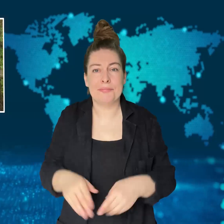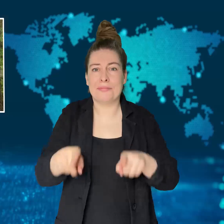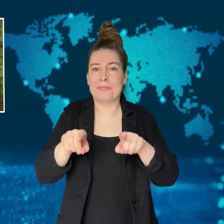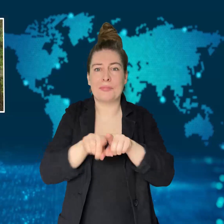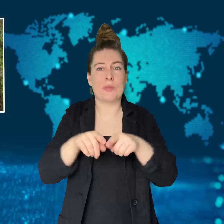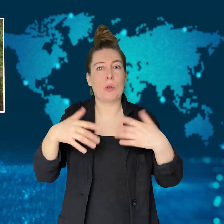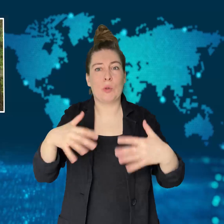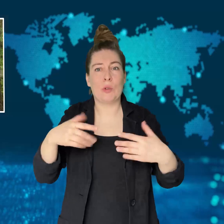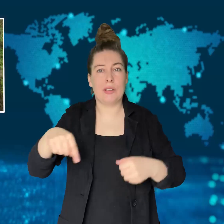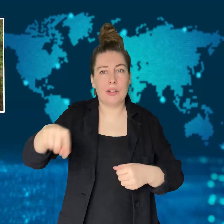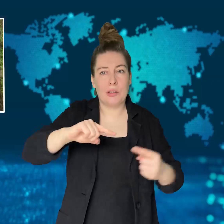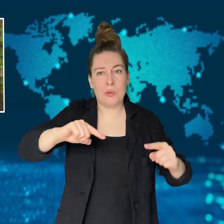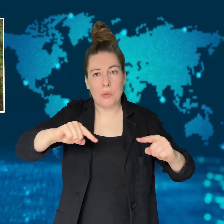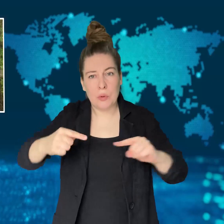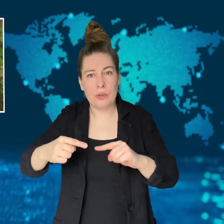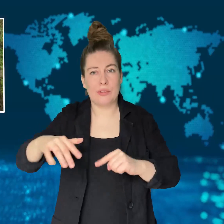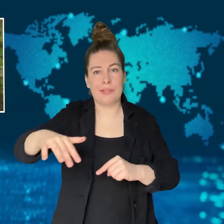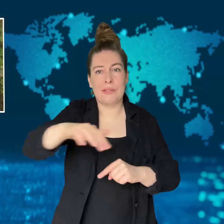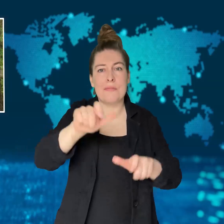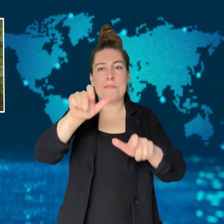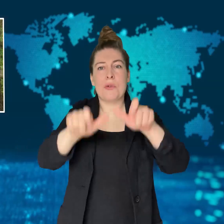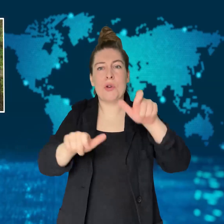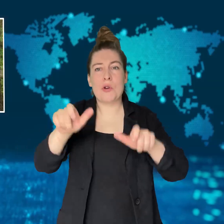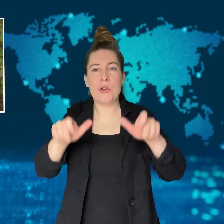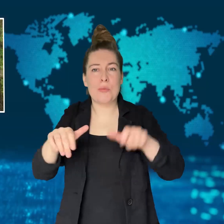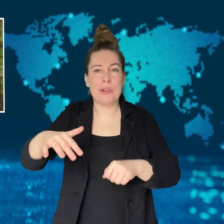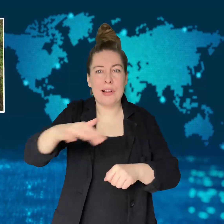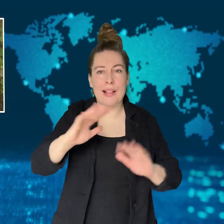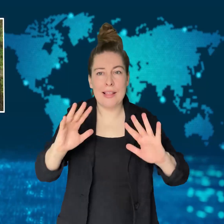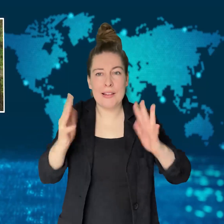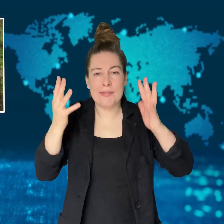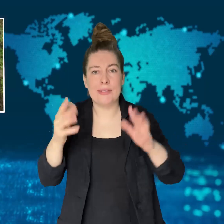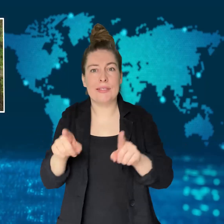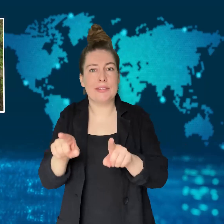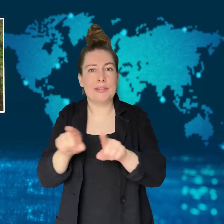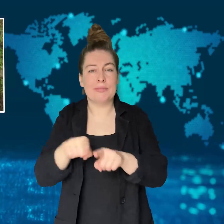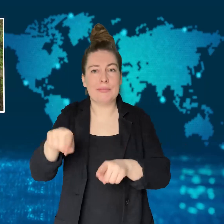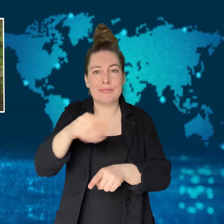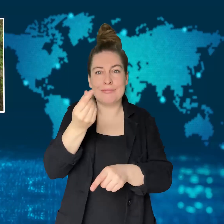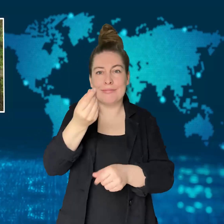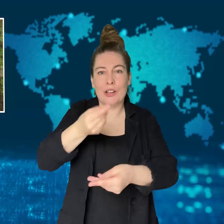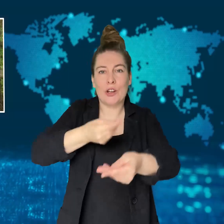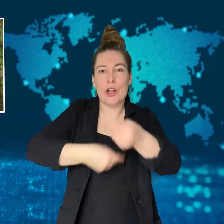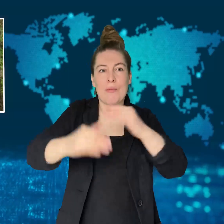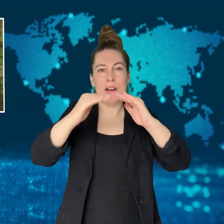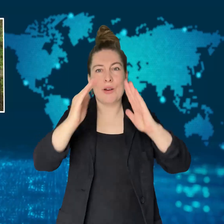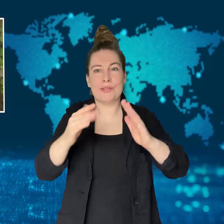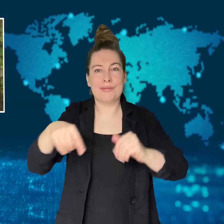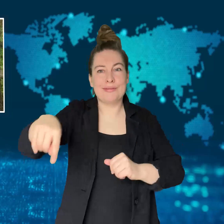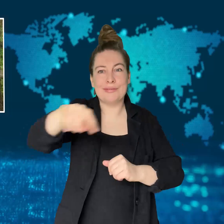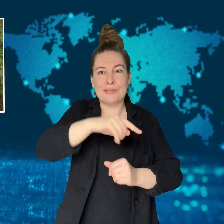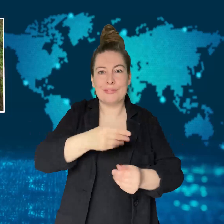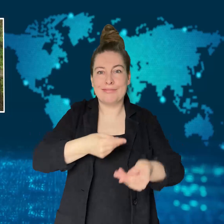port city of Odessa last Friday, potentially damaging the energy